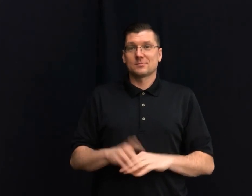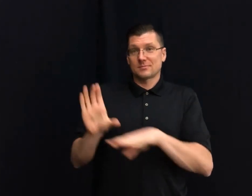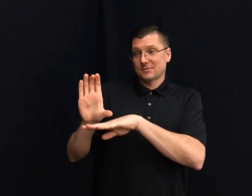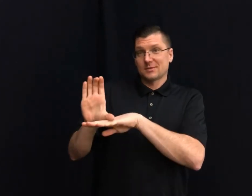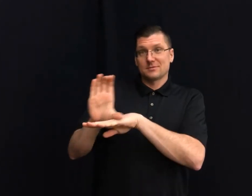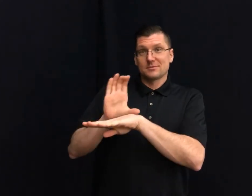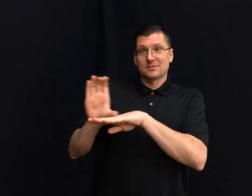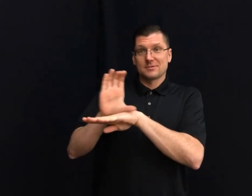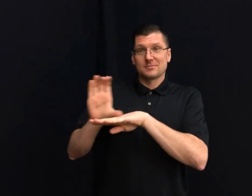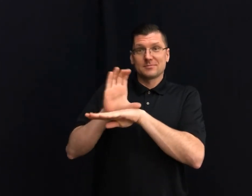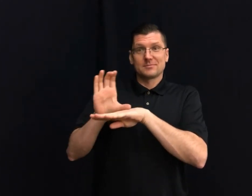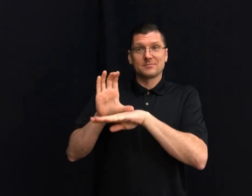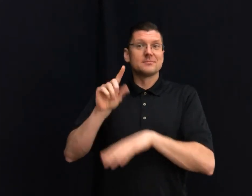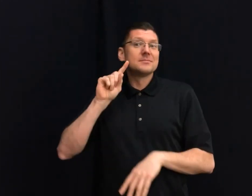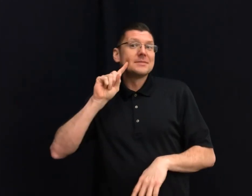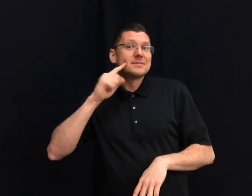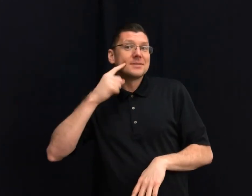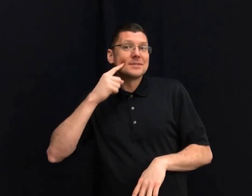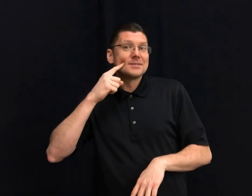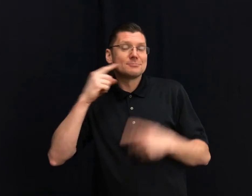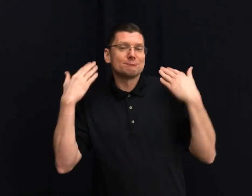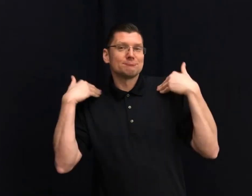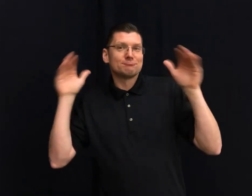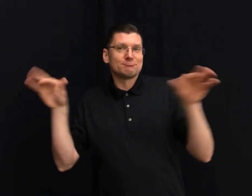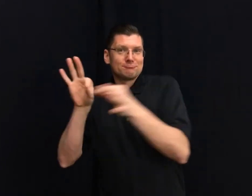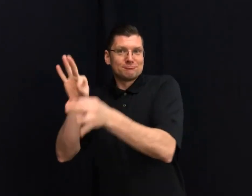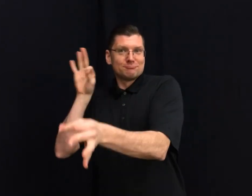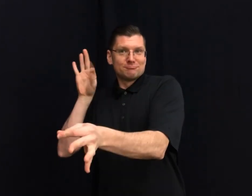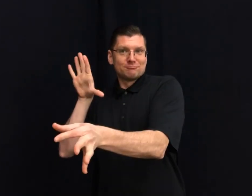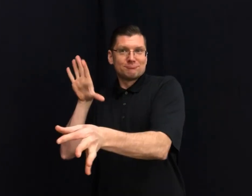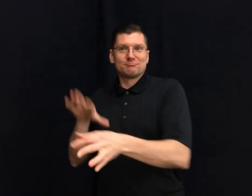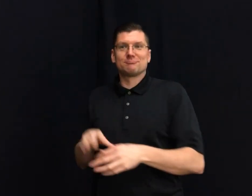( 9 )